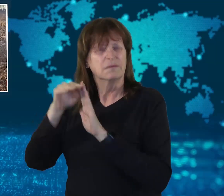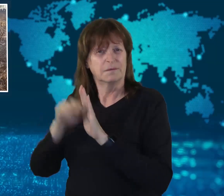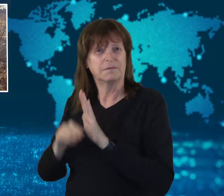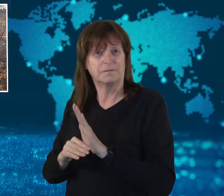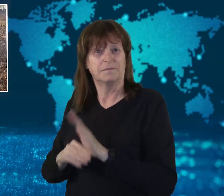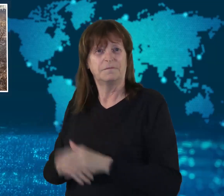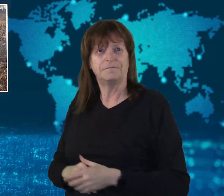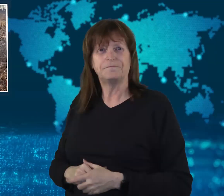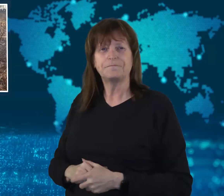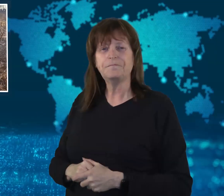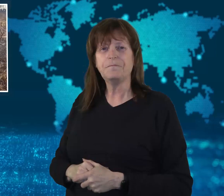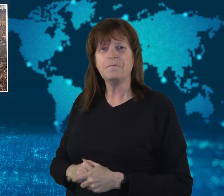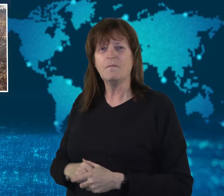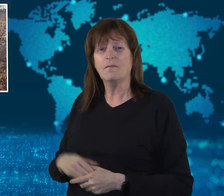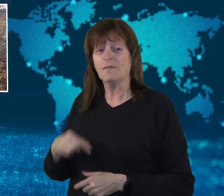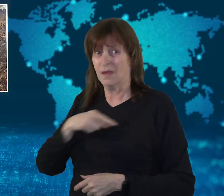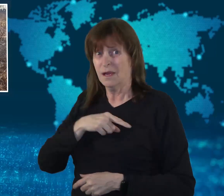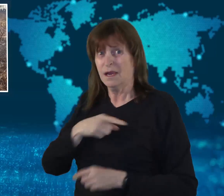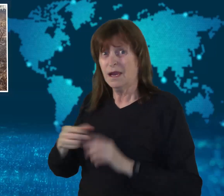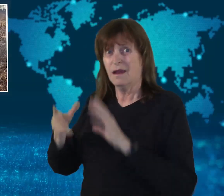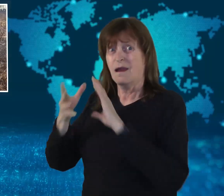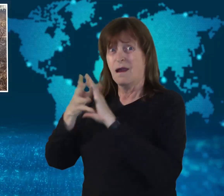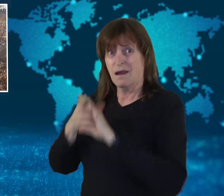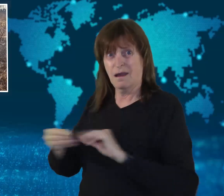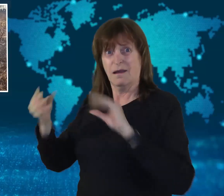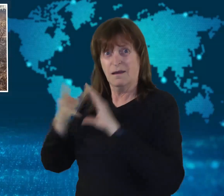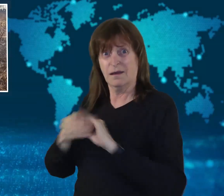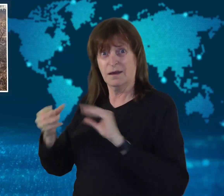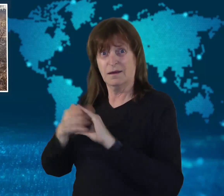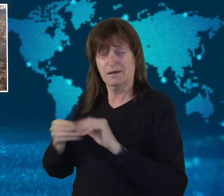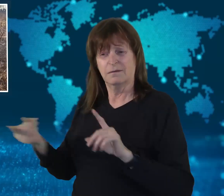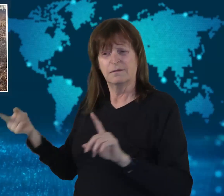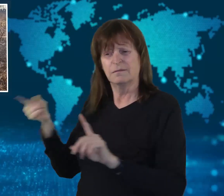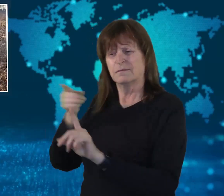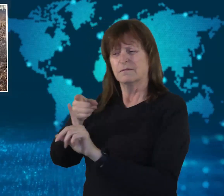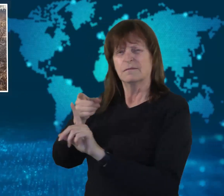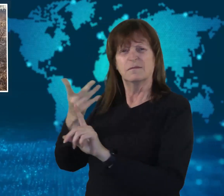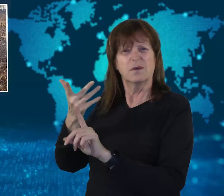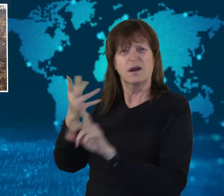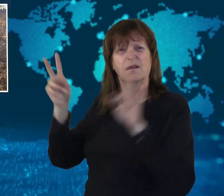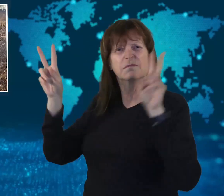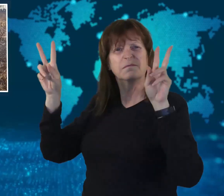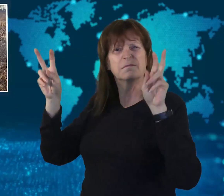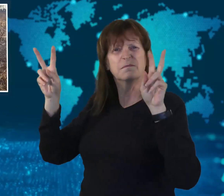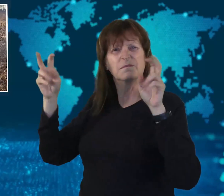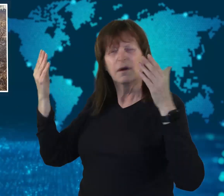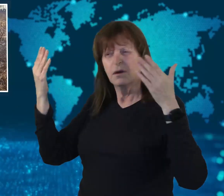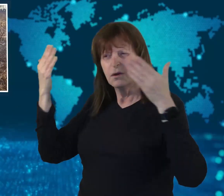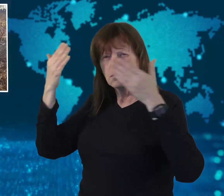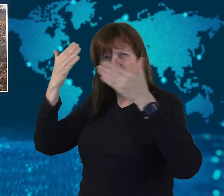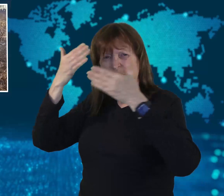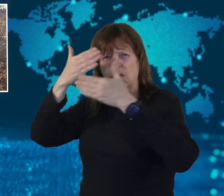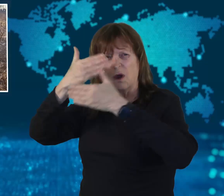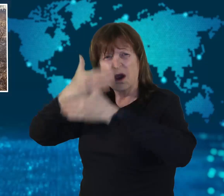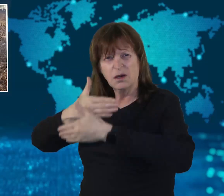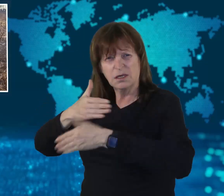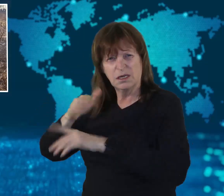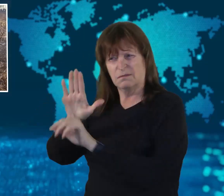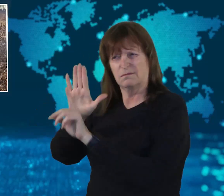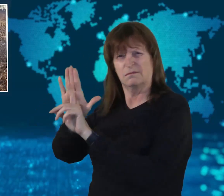When he made the comment, he referred to "the darkness" engulfing the country.